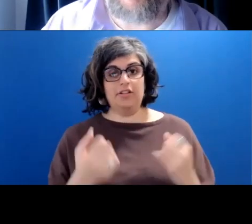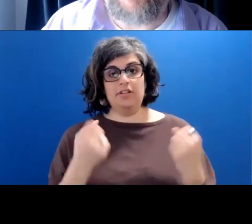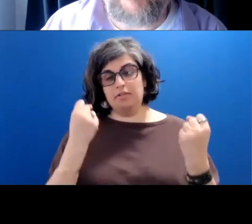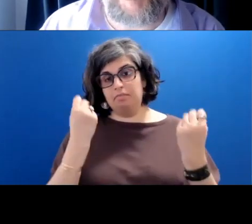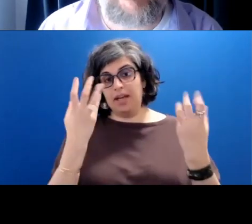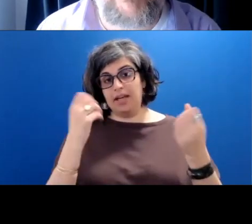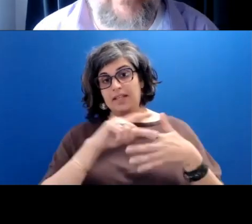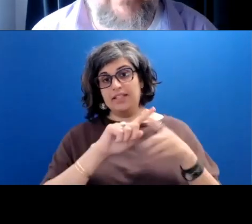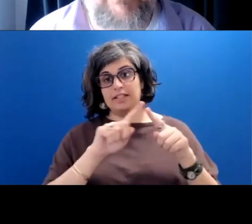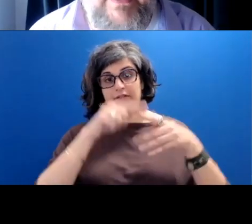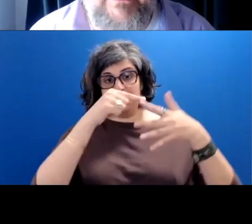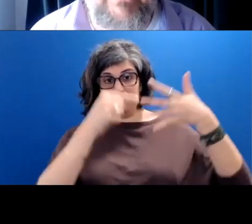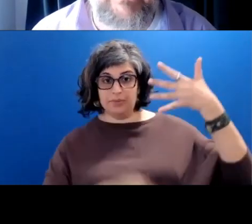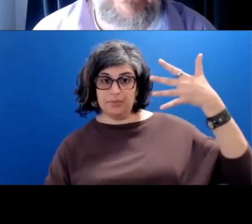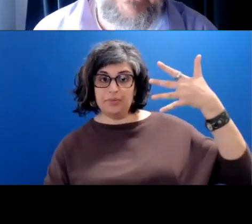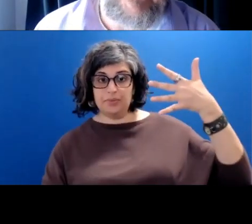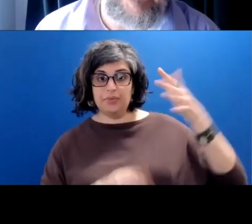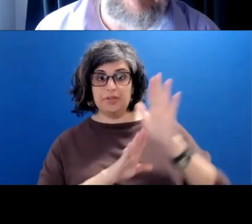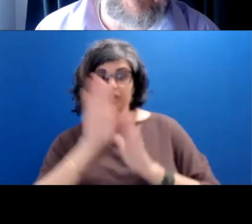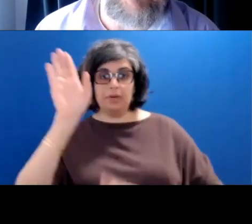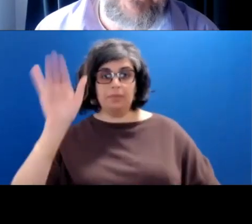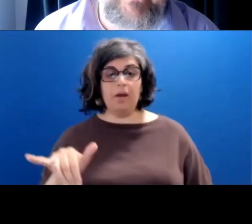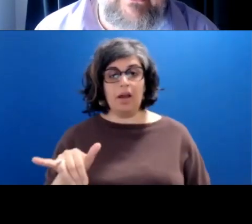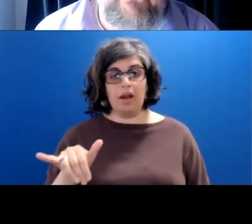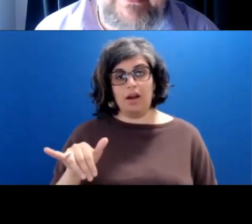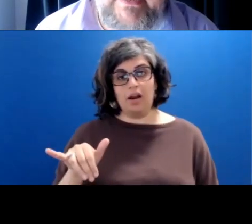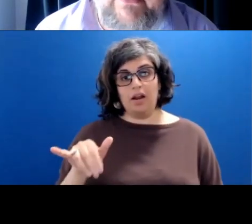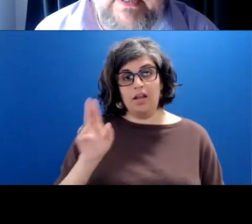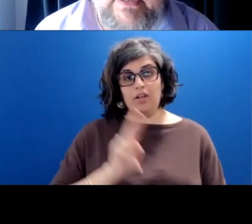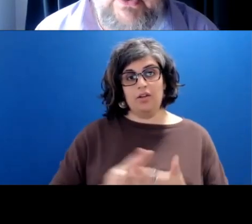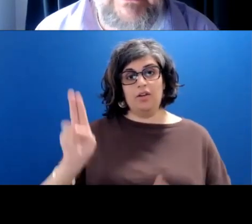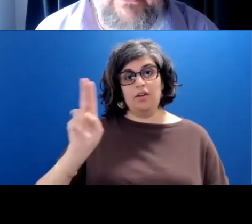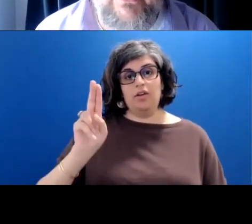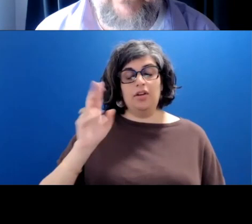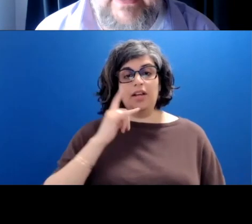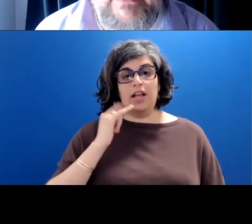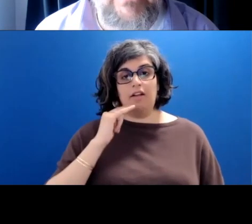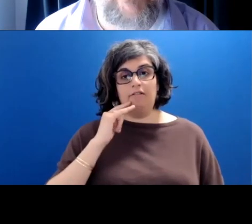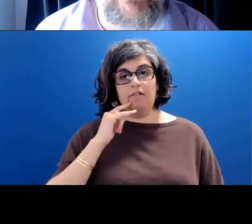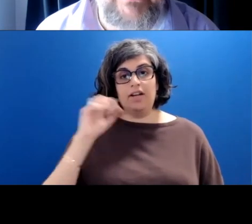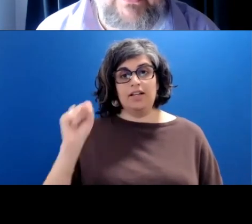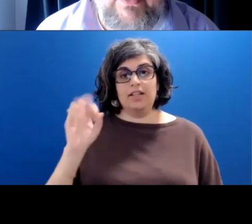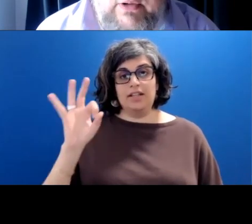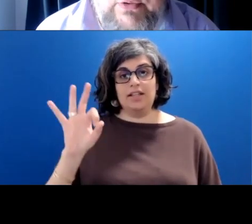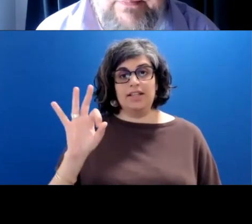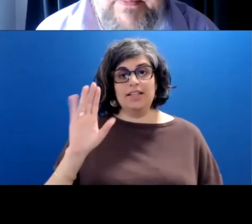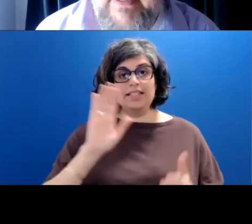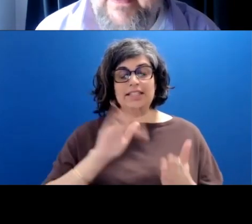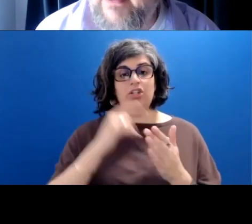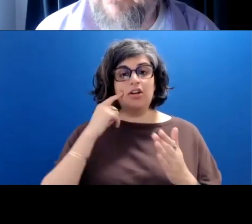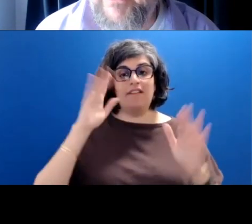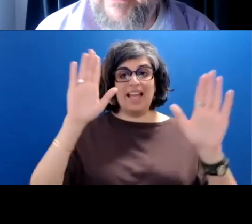including those developed by the University of California San Francisco Center of Excellence for Transgender Health.